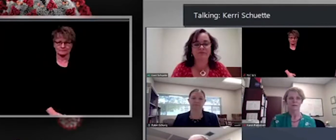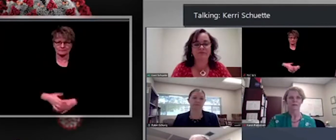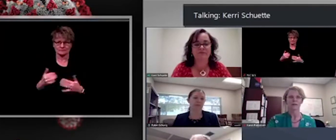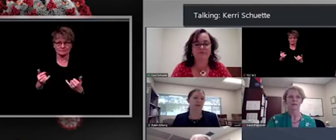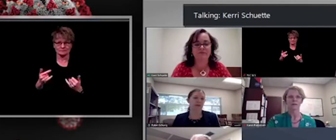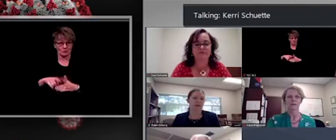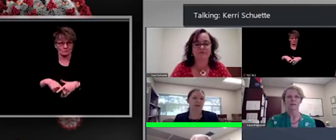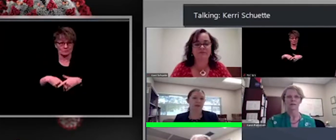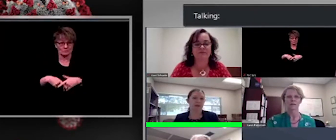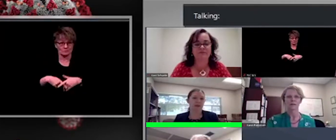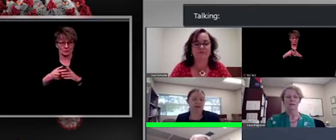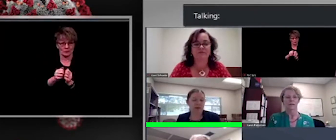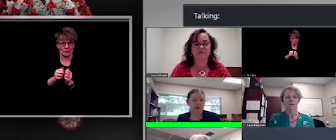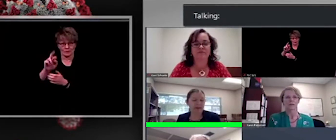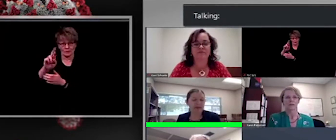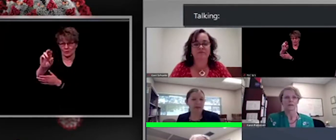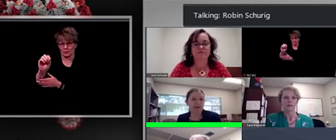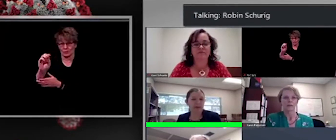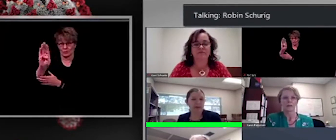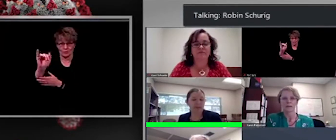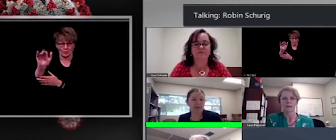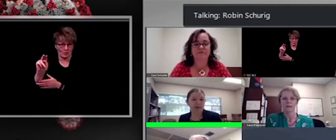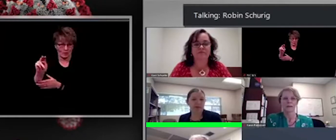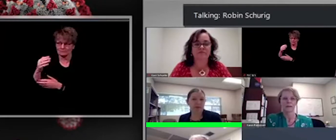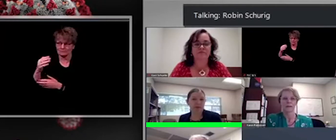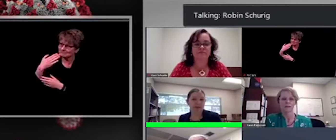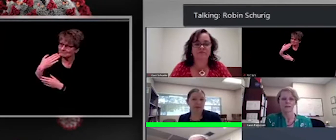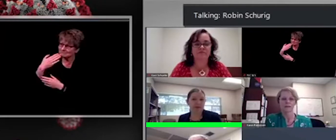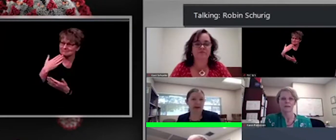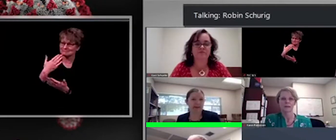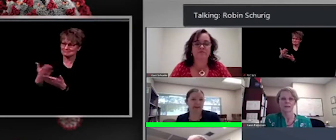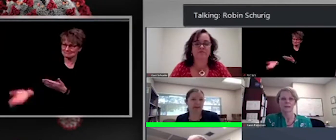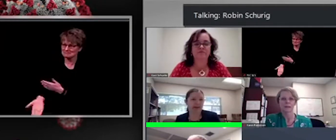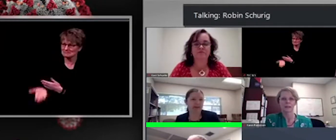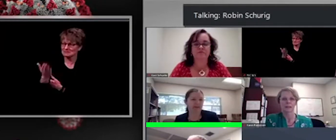Thank you. Good morning. I just wanted to point folks to some guidance that has been